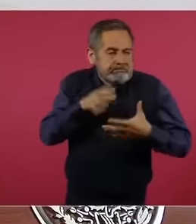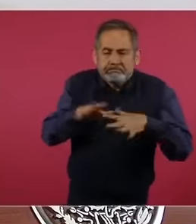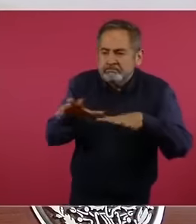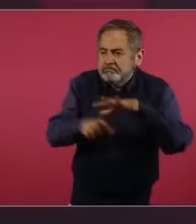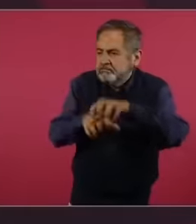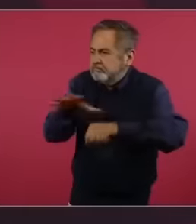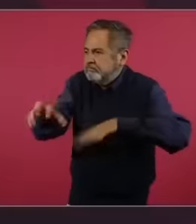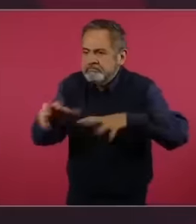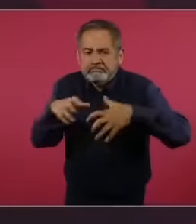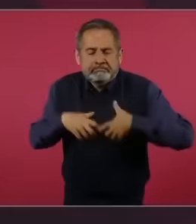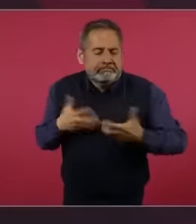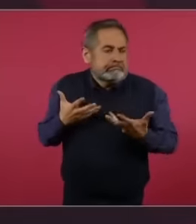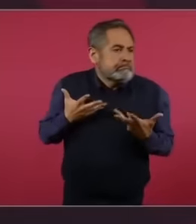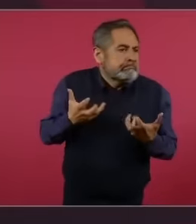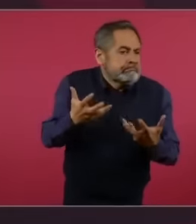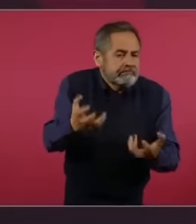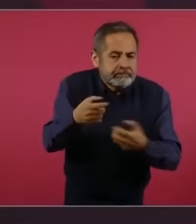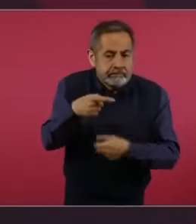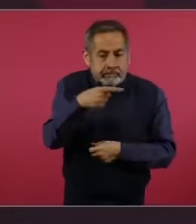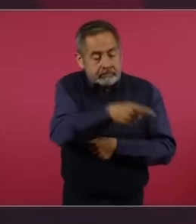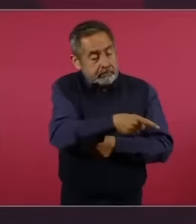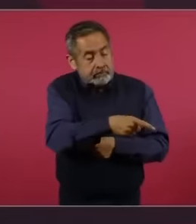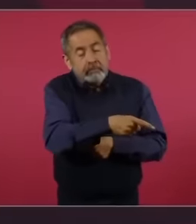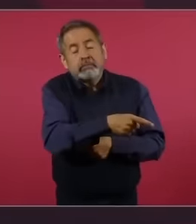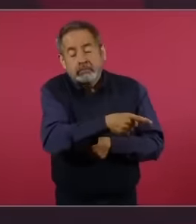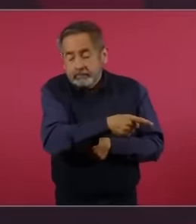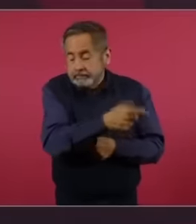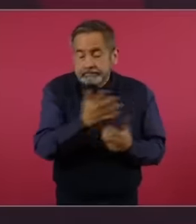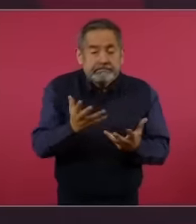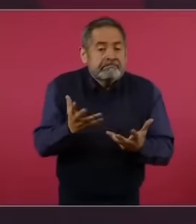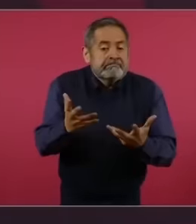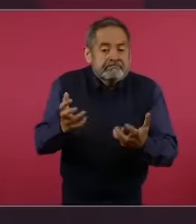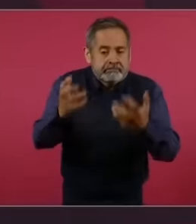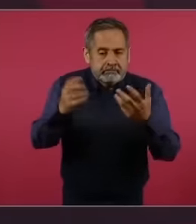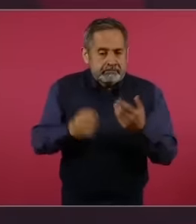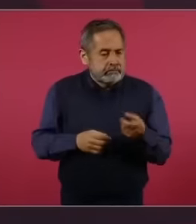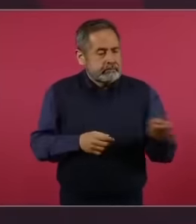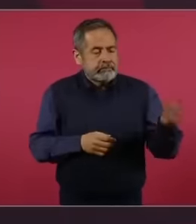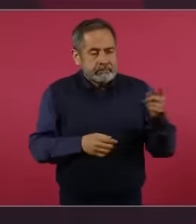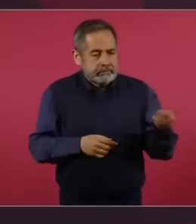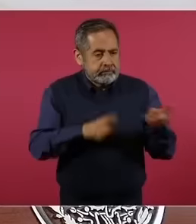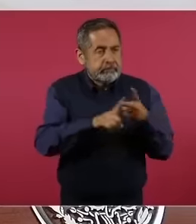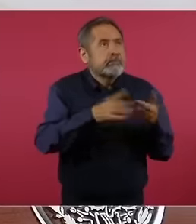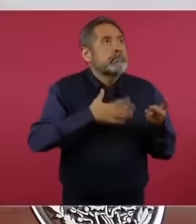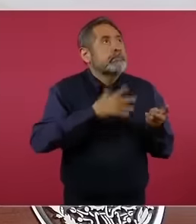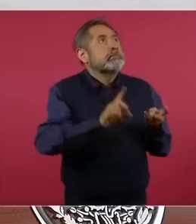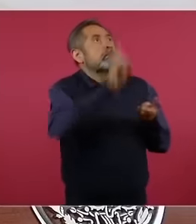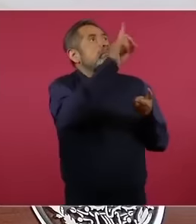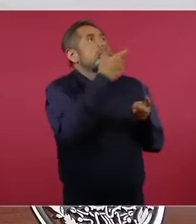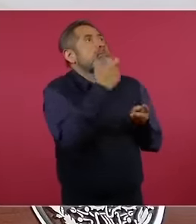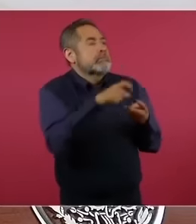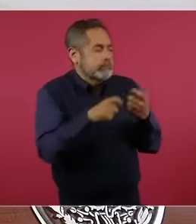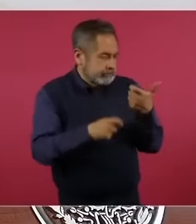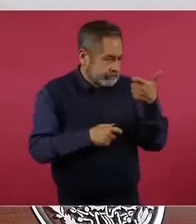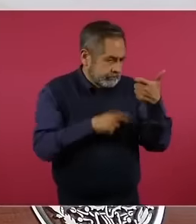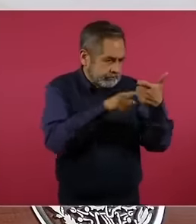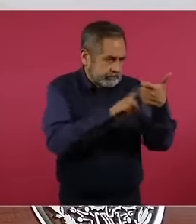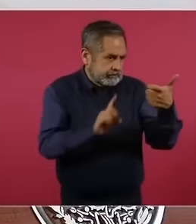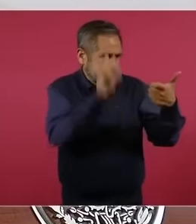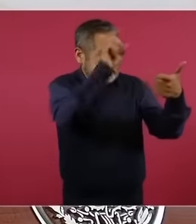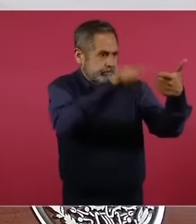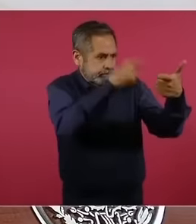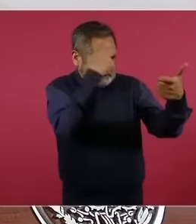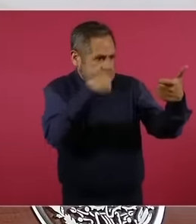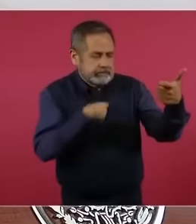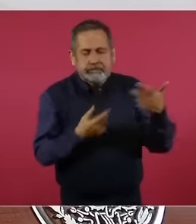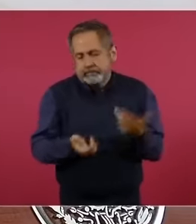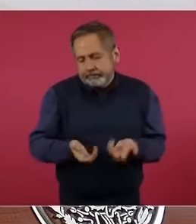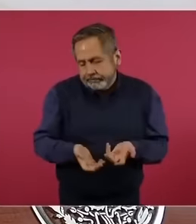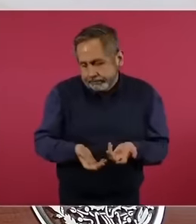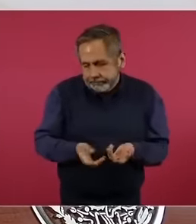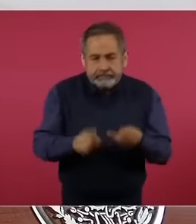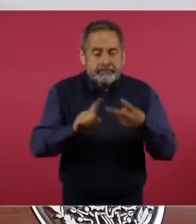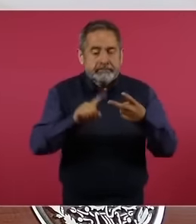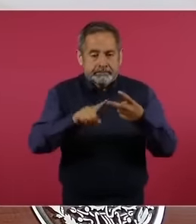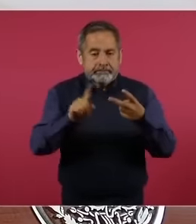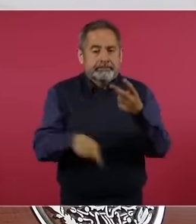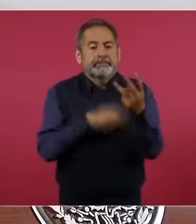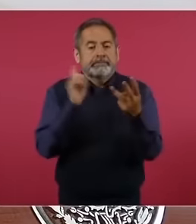They are very ambitious and their God is money. That is the second characteristic. They are very